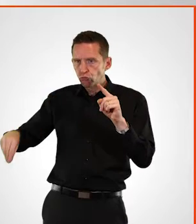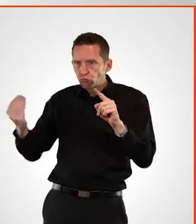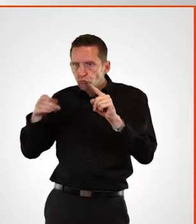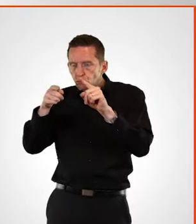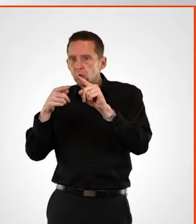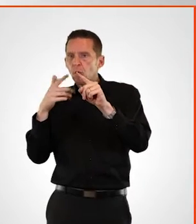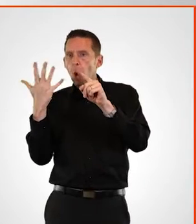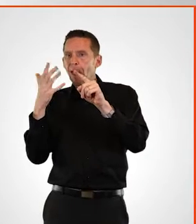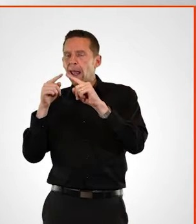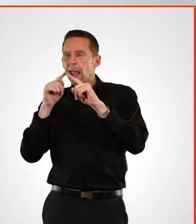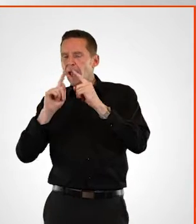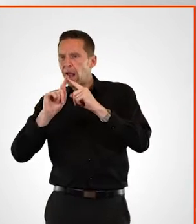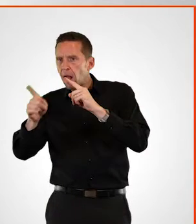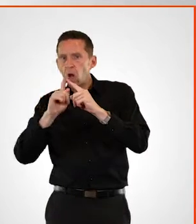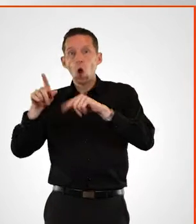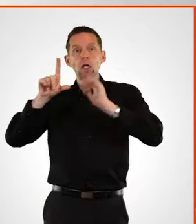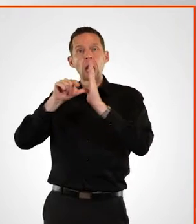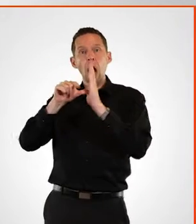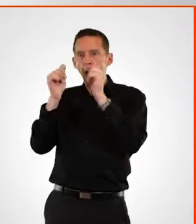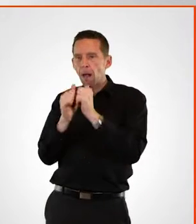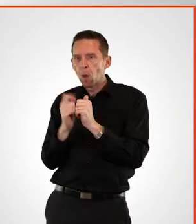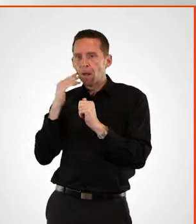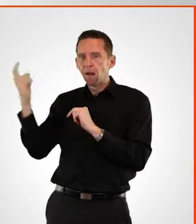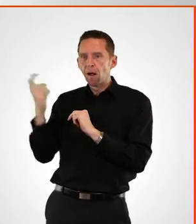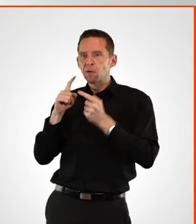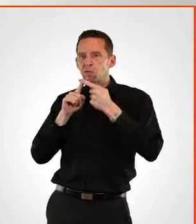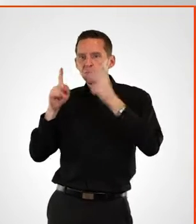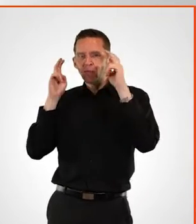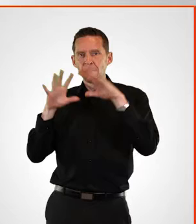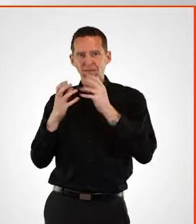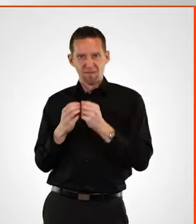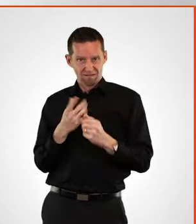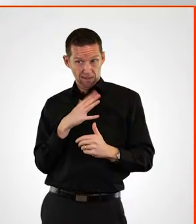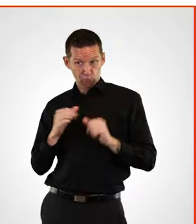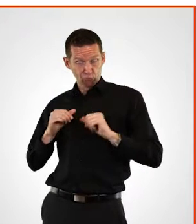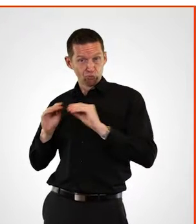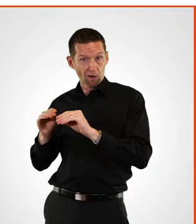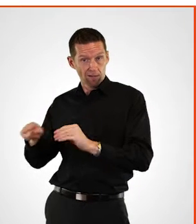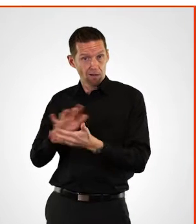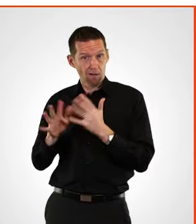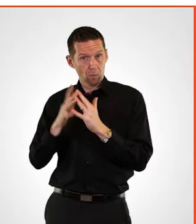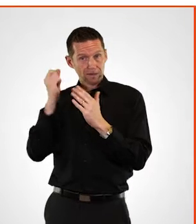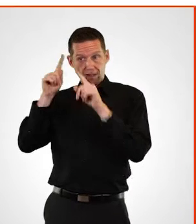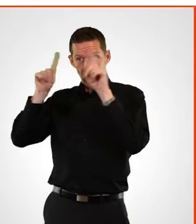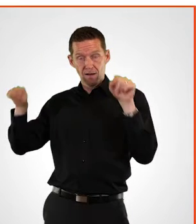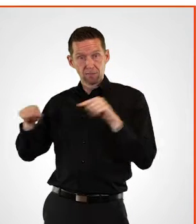how much money it costs and the schedule. So these are things that need to be trained.